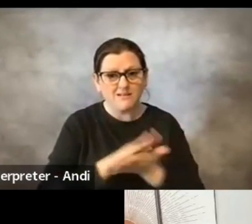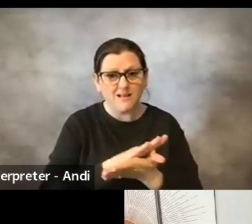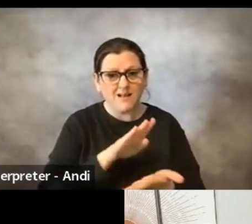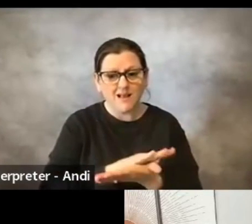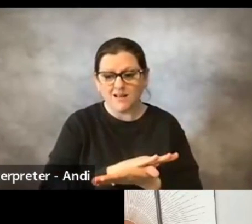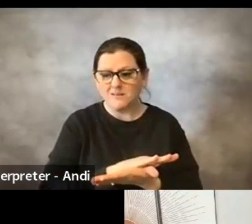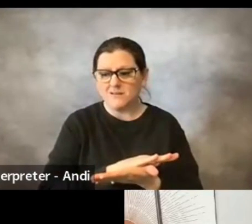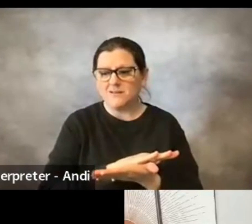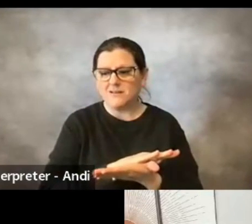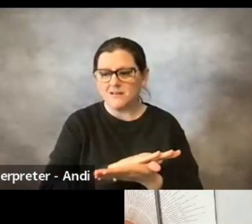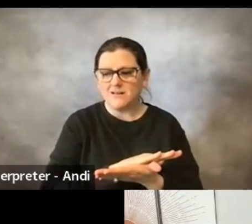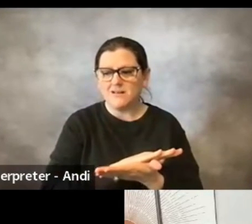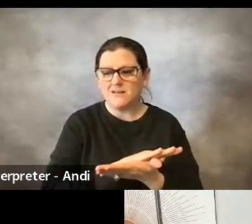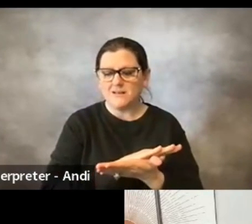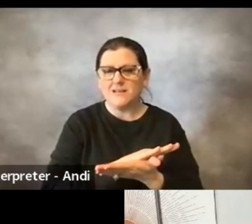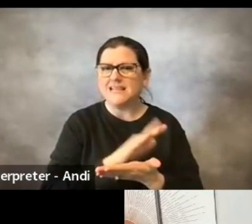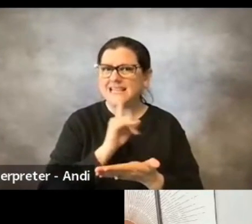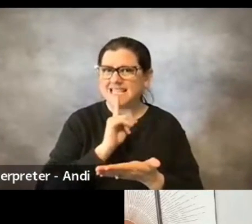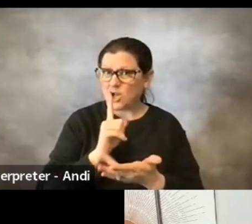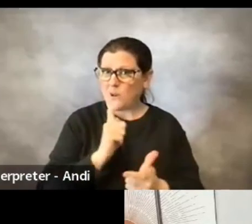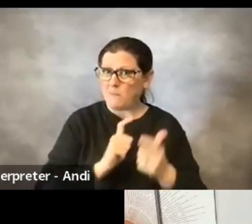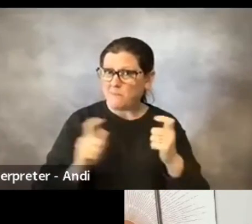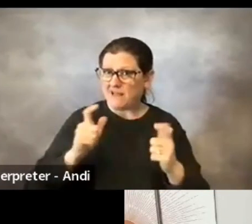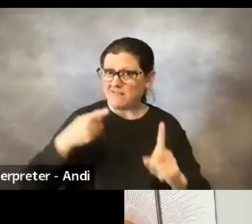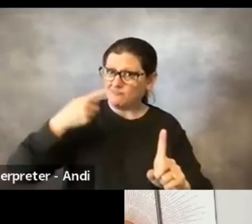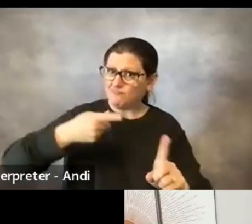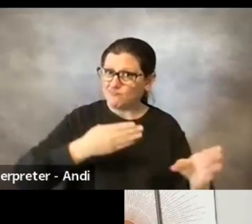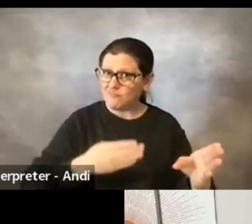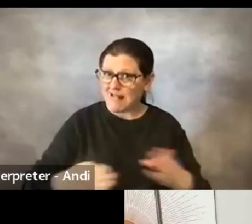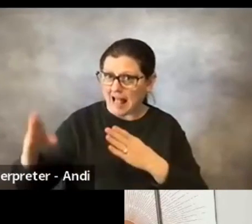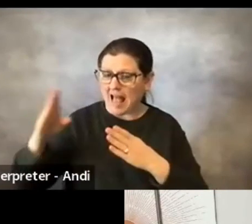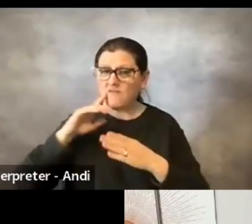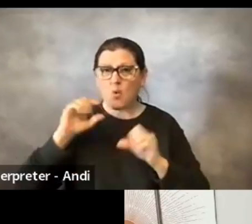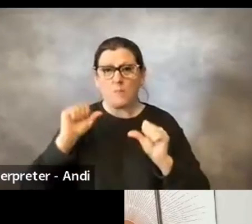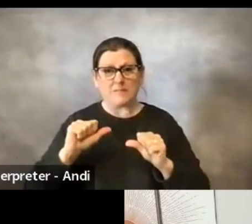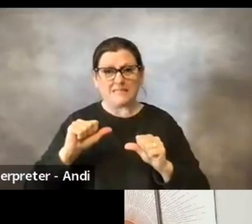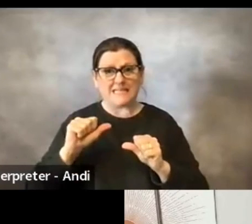that you know, is there a master plan for potentially, the LINK Center being this foundation for